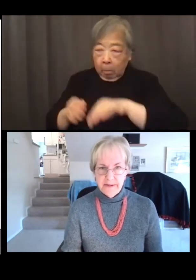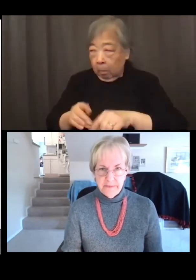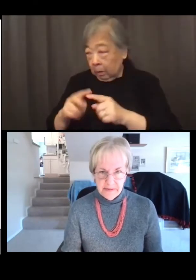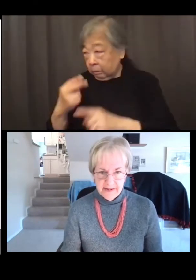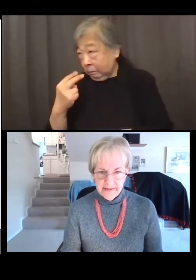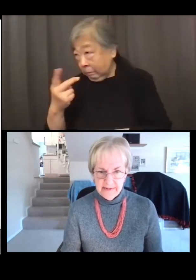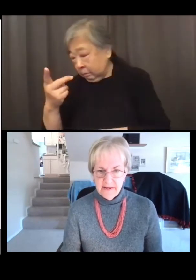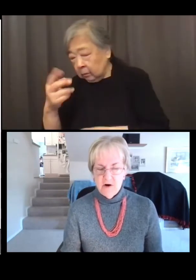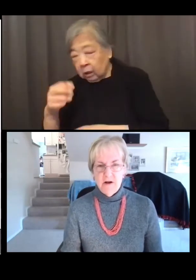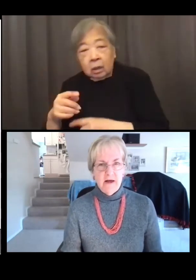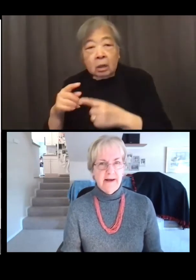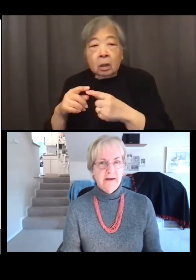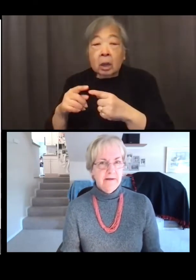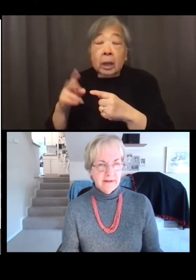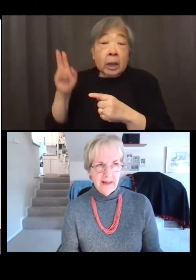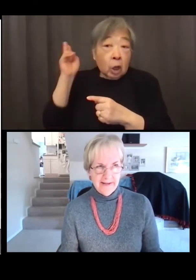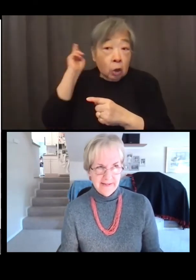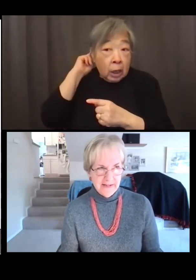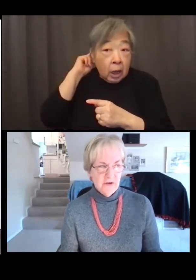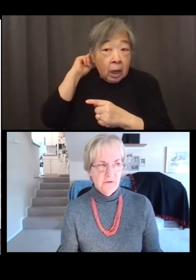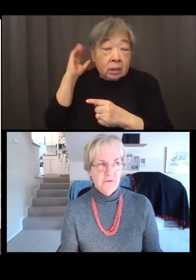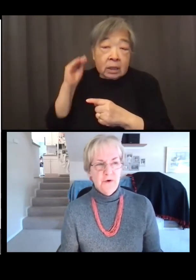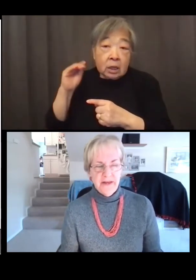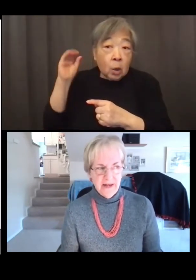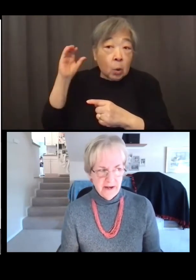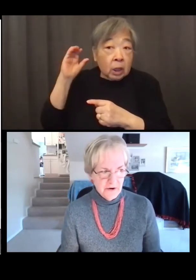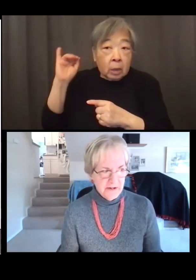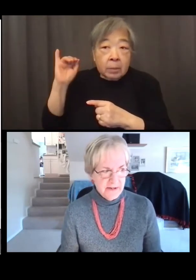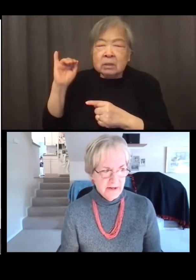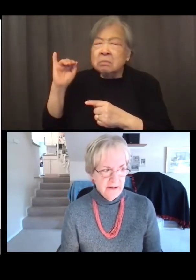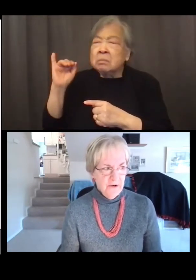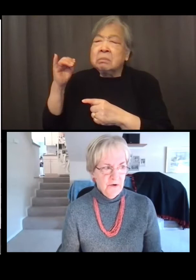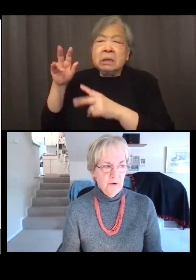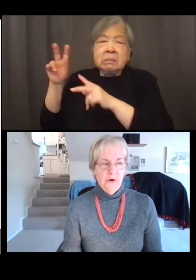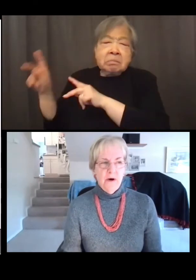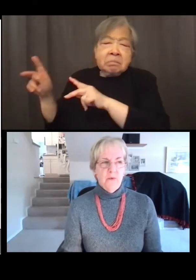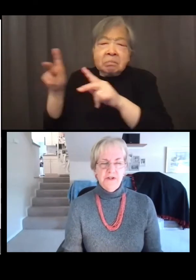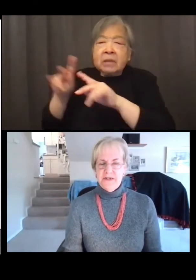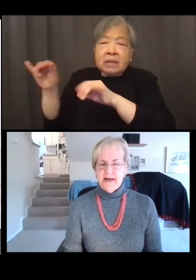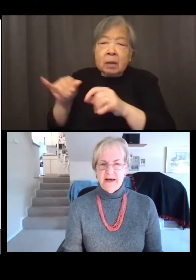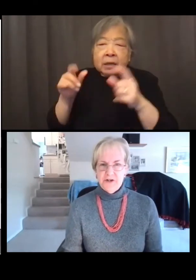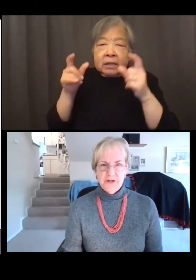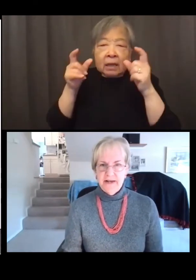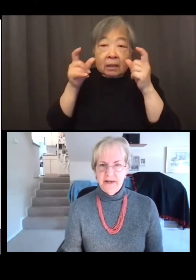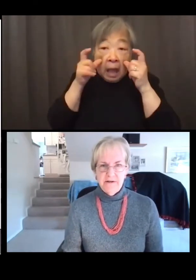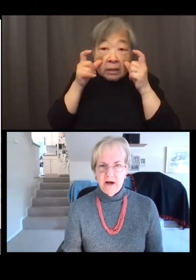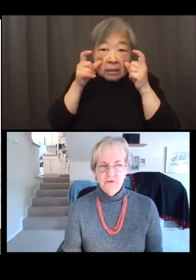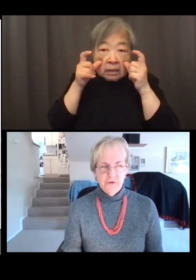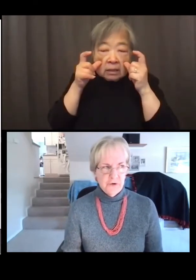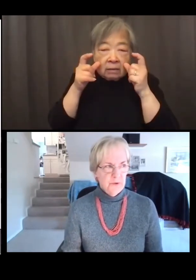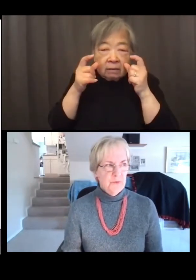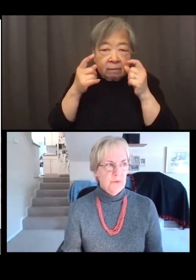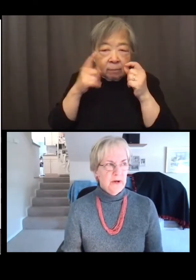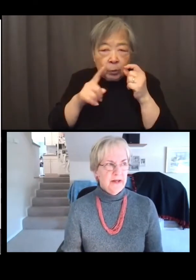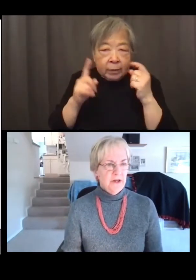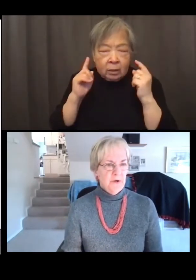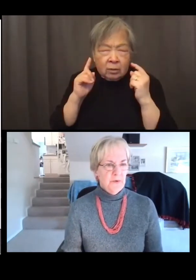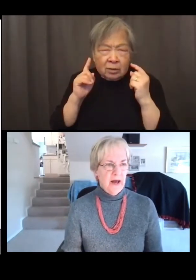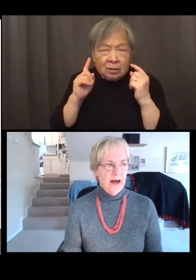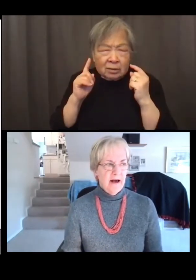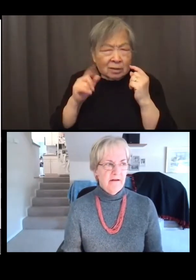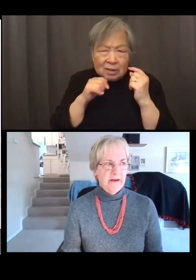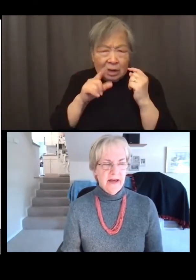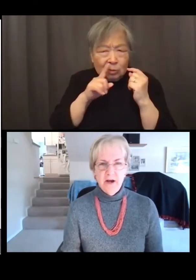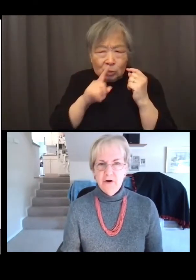implants are like glasses for the ears Which is actually not true When you have a hearing